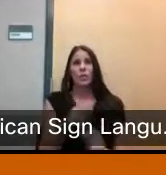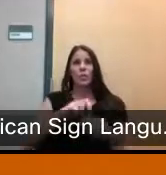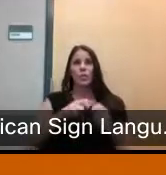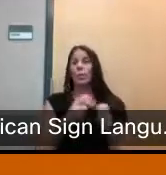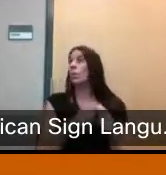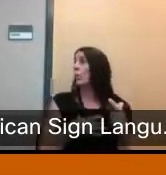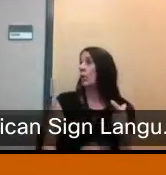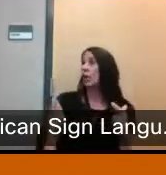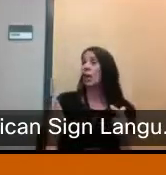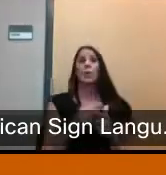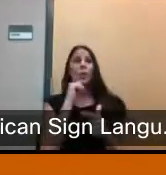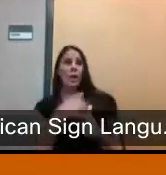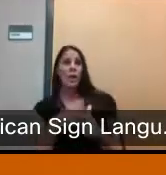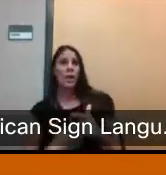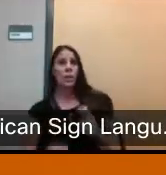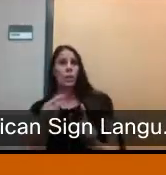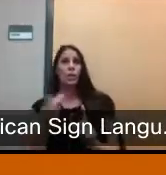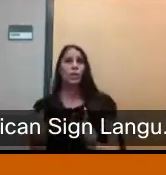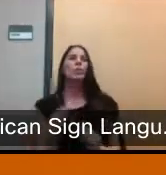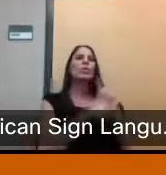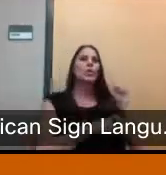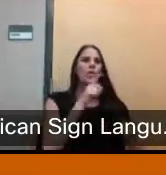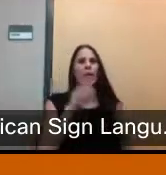about how they did it? Um, it's surveys and focus groups and all the ways we kind of think